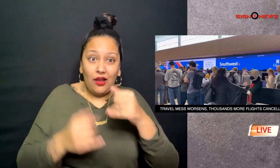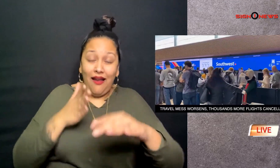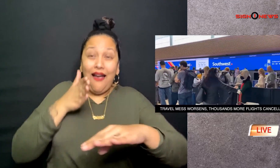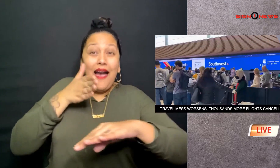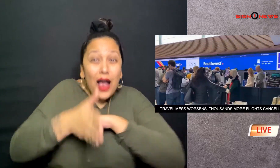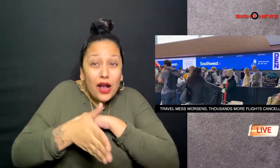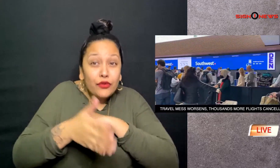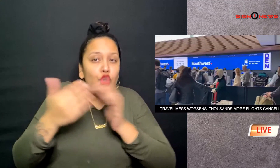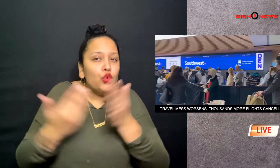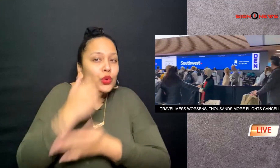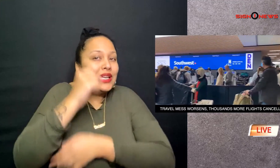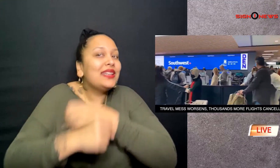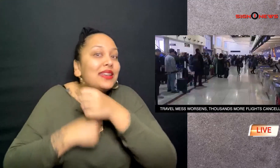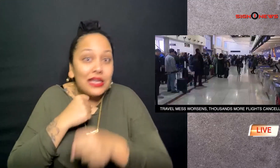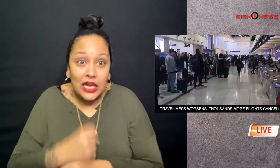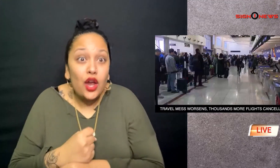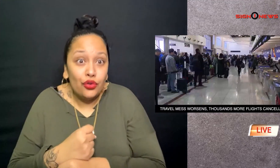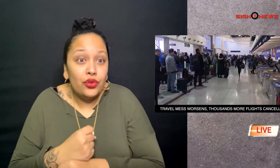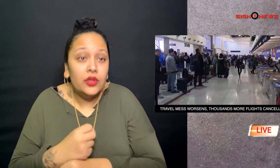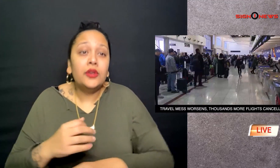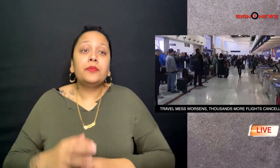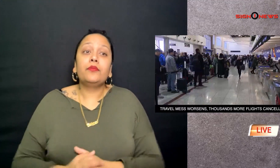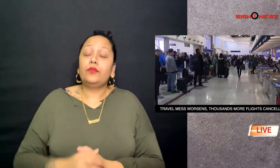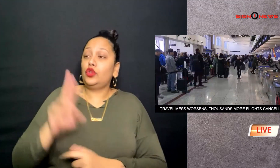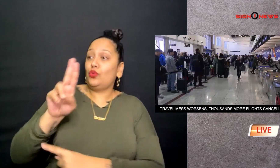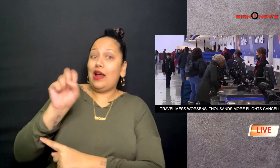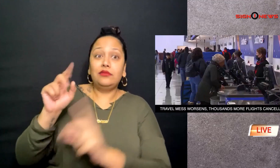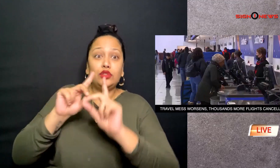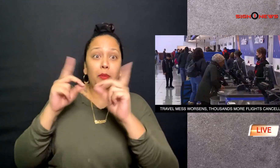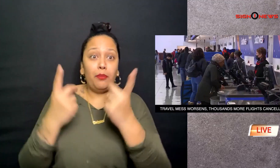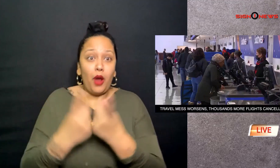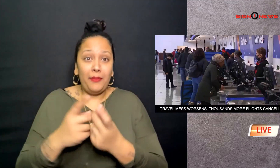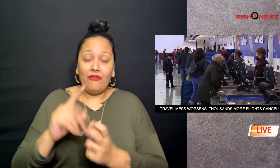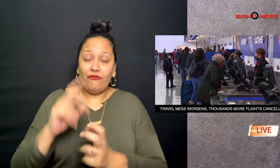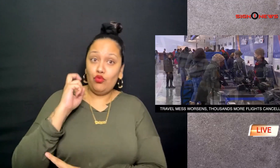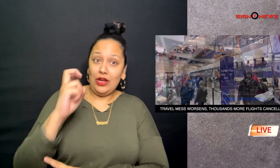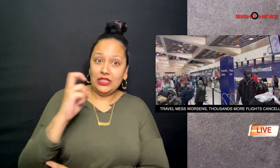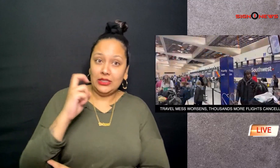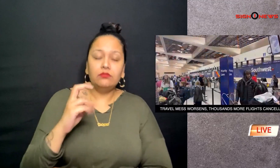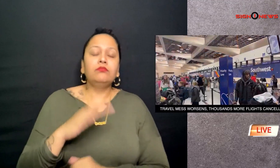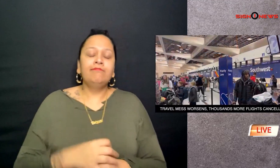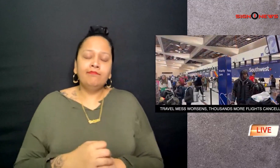get to their final destinations until after the new year the US Department of Transportation